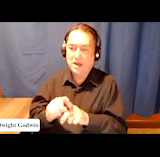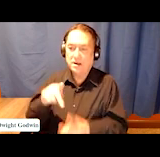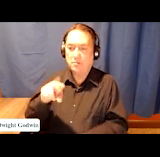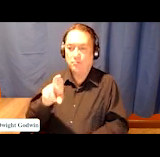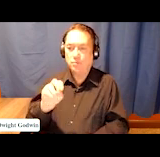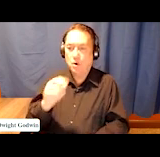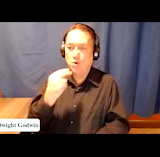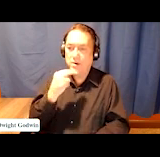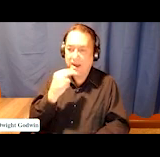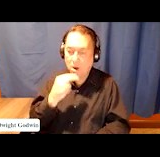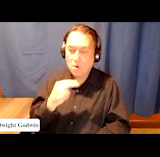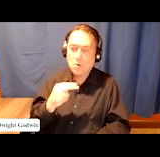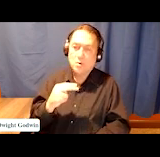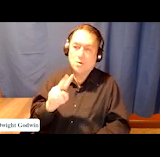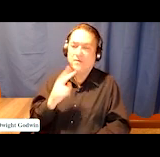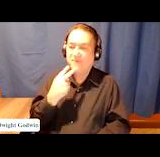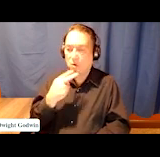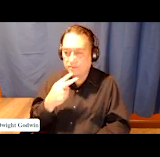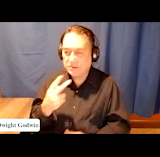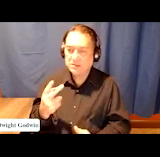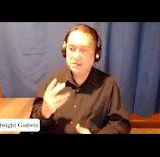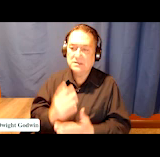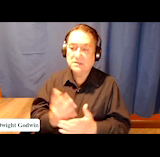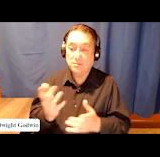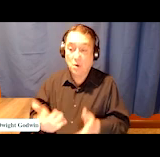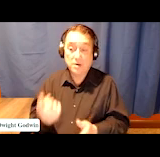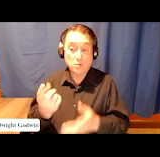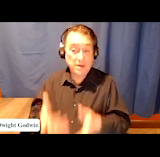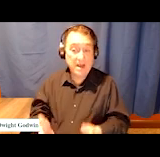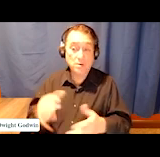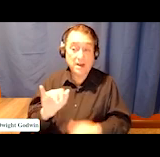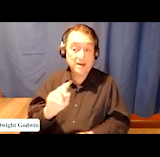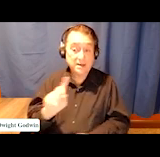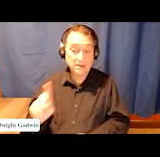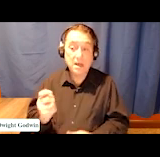And so to someone without IDD, it could be a little more challenging